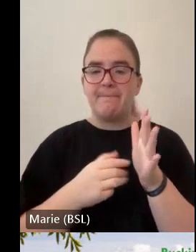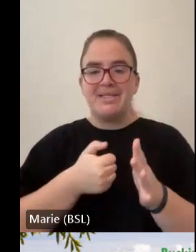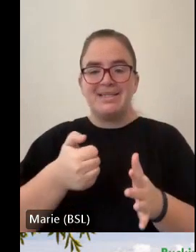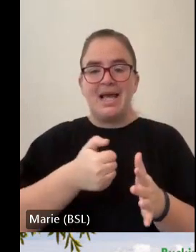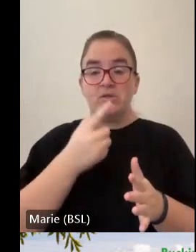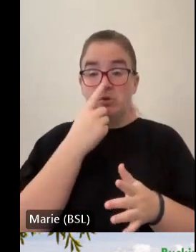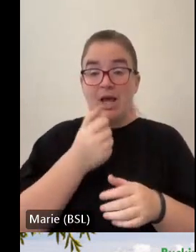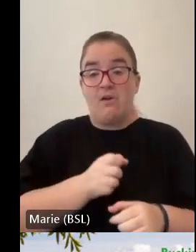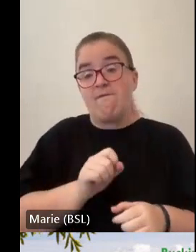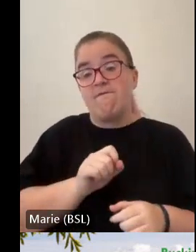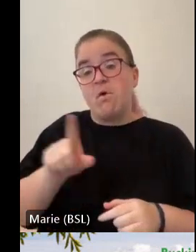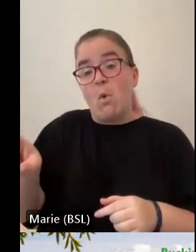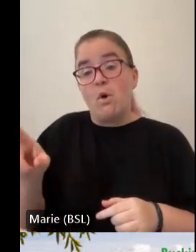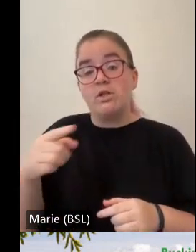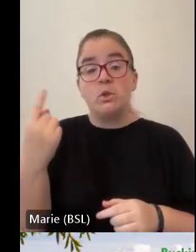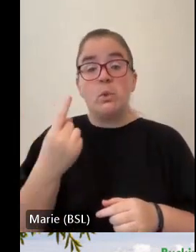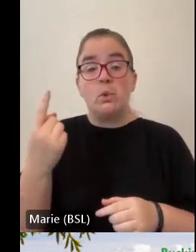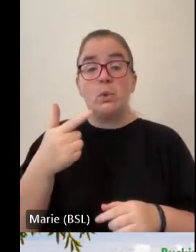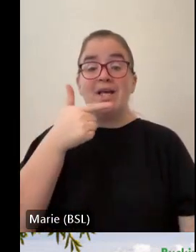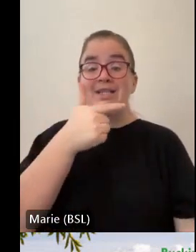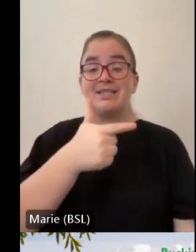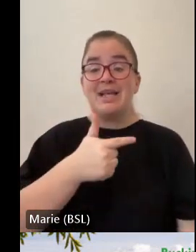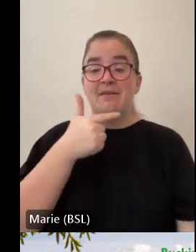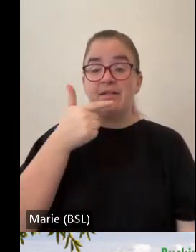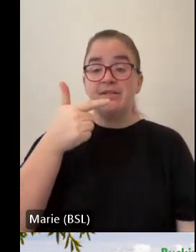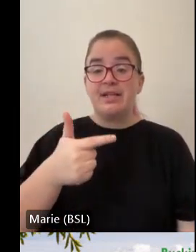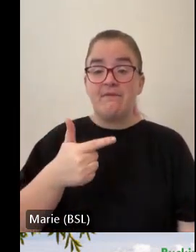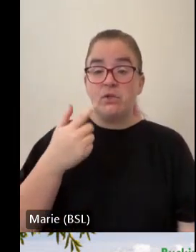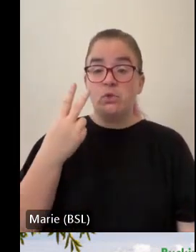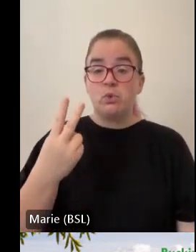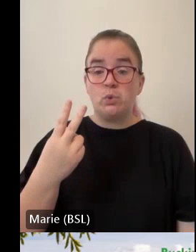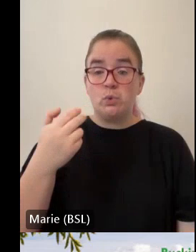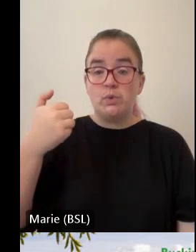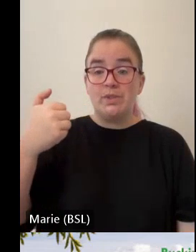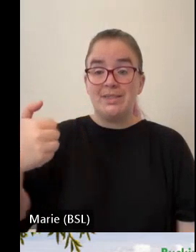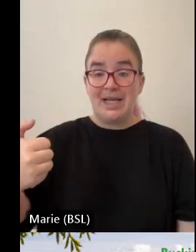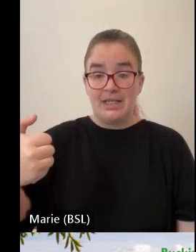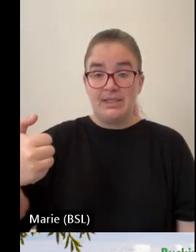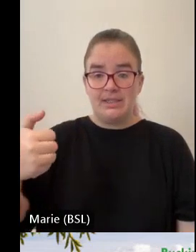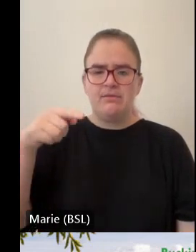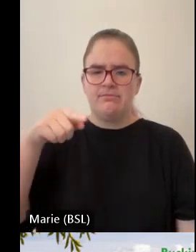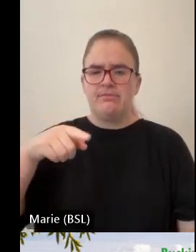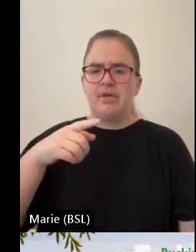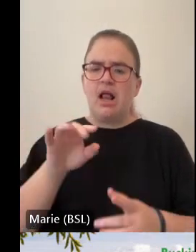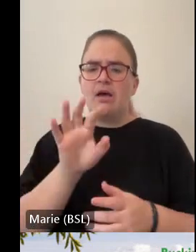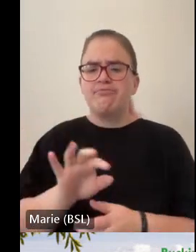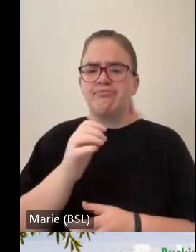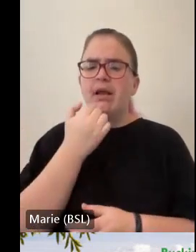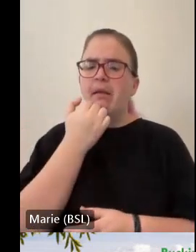to 7726, which spells spam on your number keyboard. And it's really helpful actually.